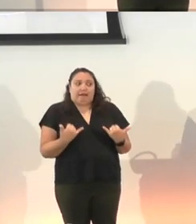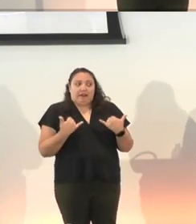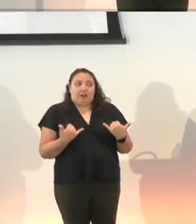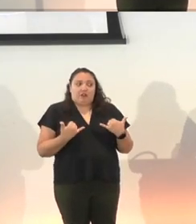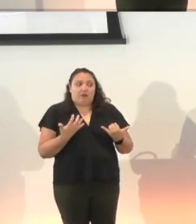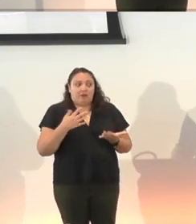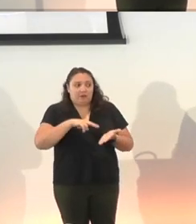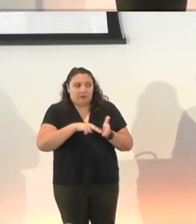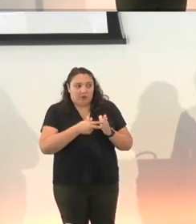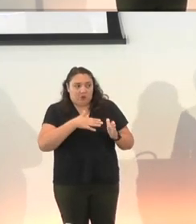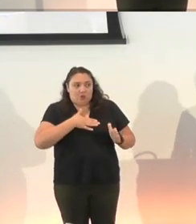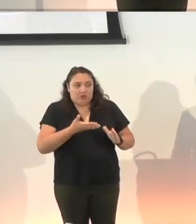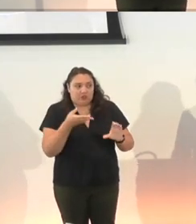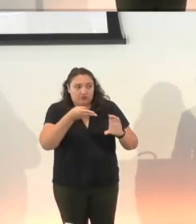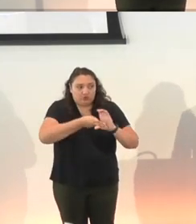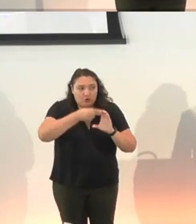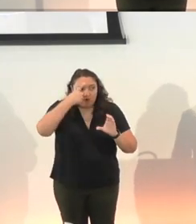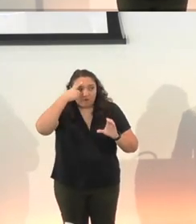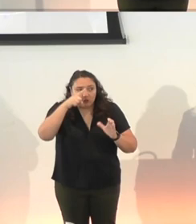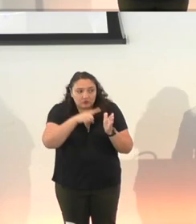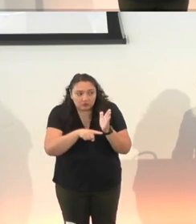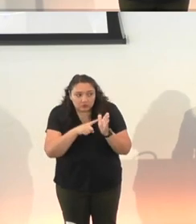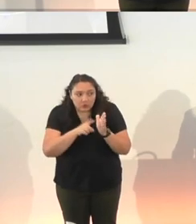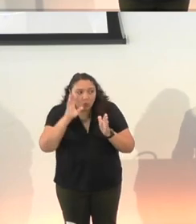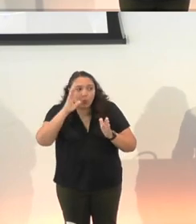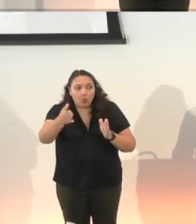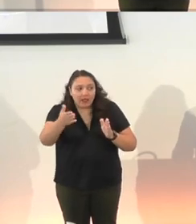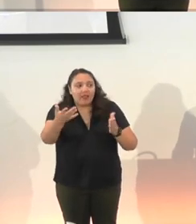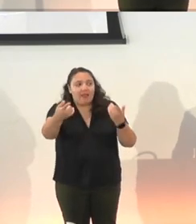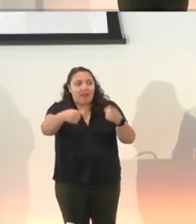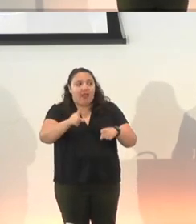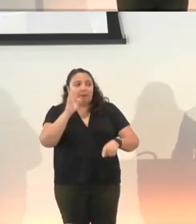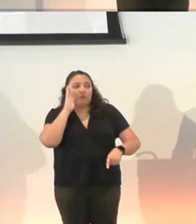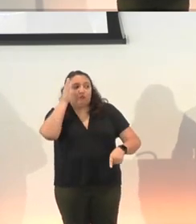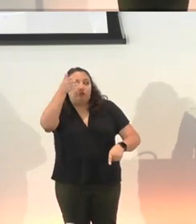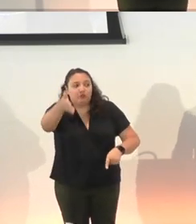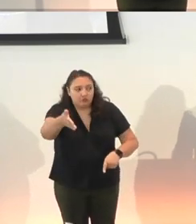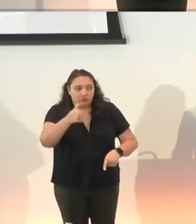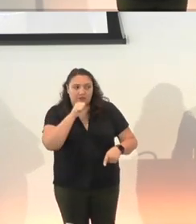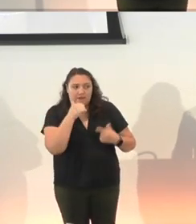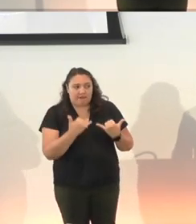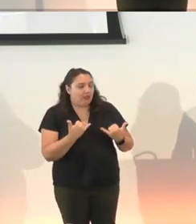now I think is an interesting challenge. Jonathan: The consent models are so fascinating